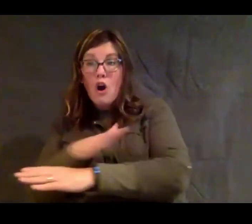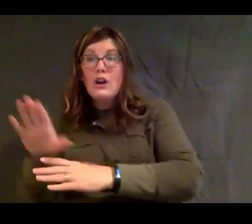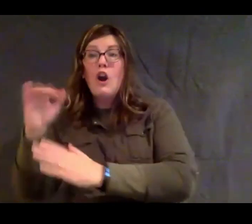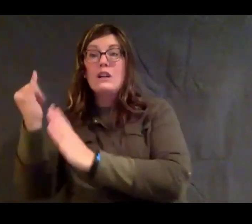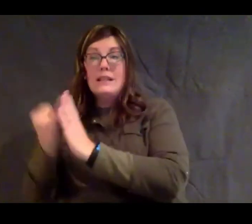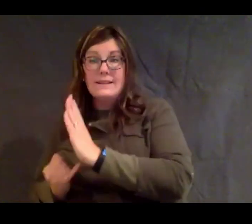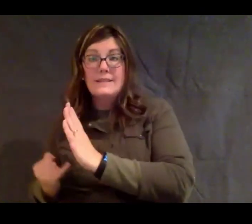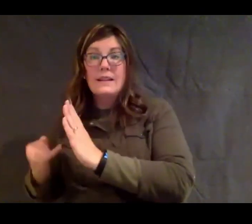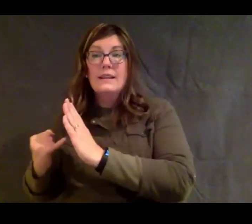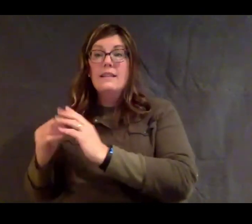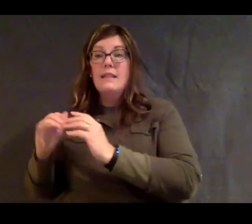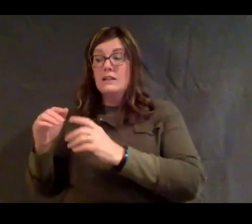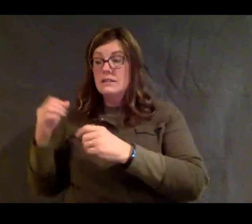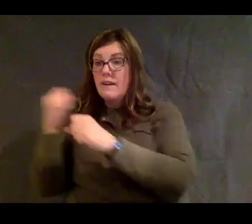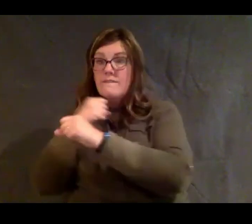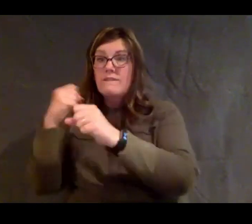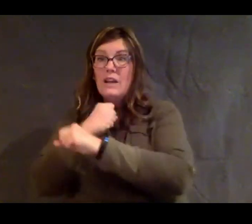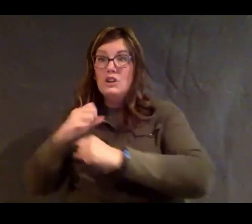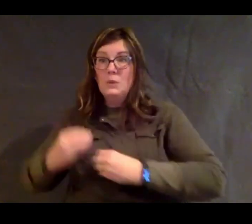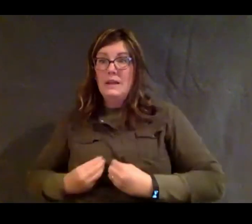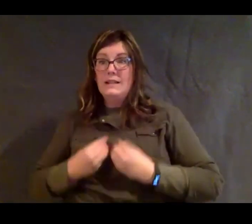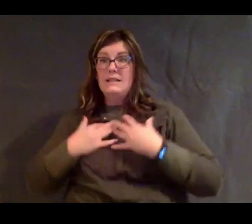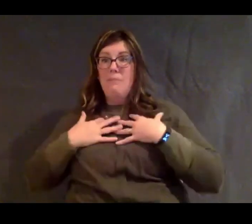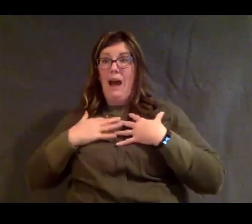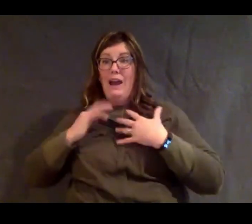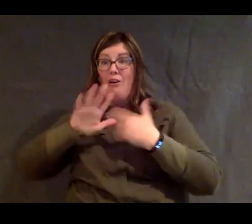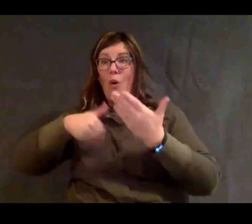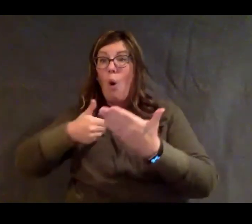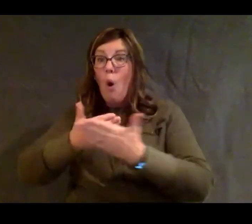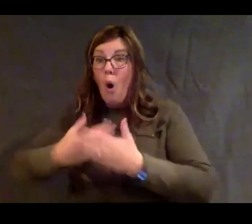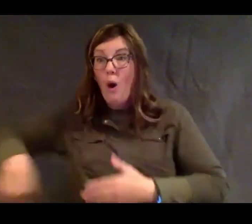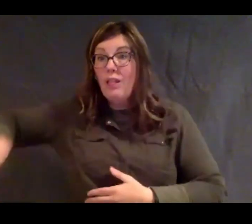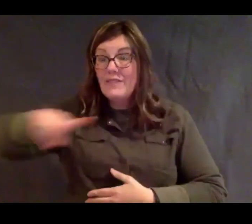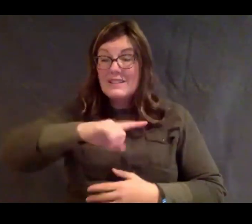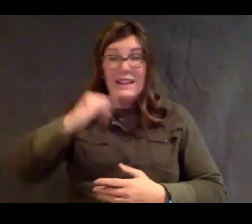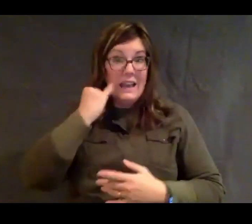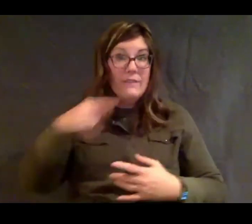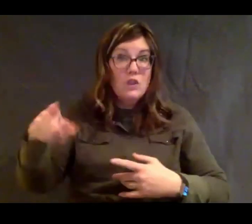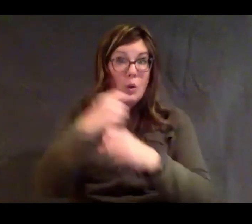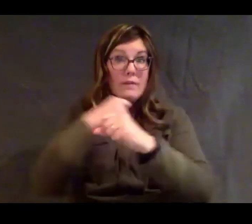out creativity in all of us make sure that if you are fighting for change you've got the arts